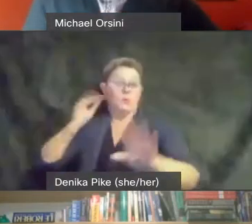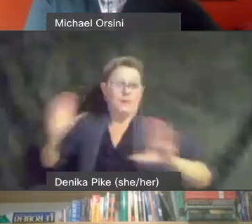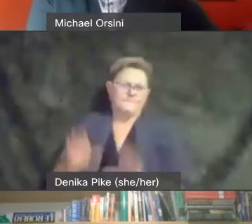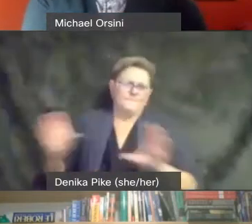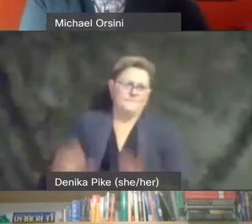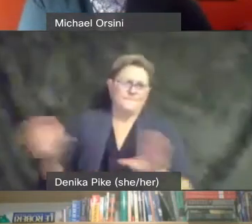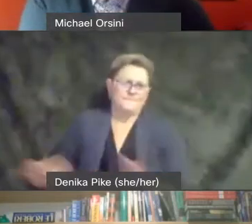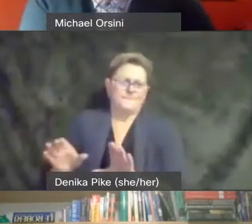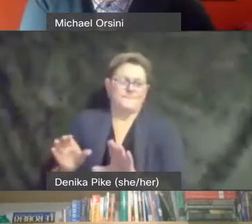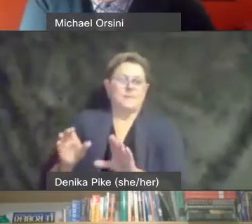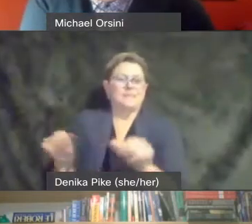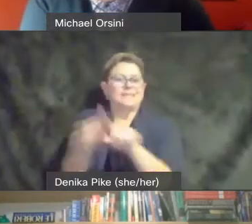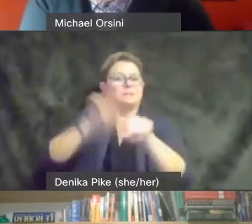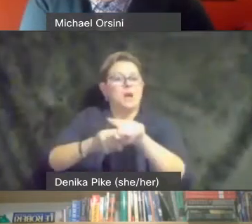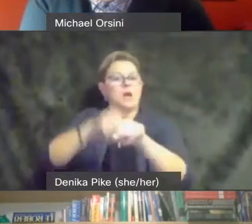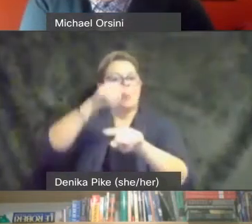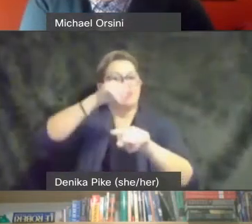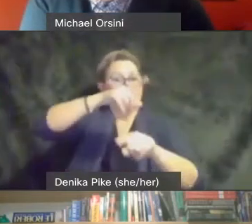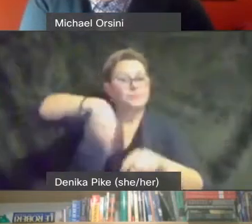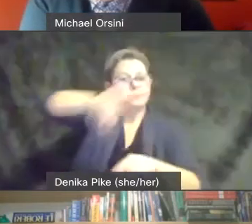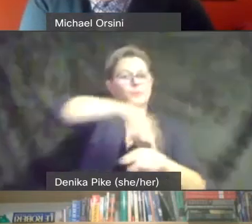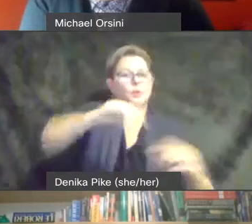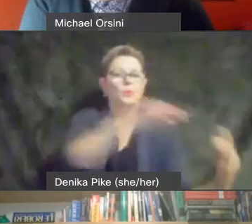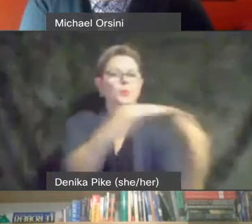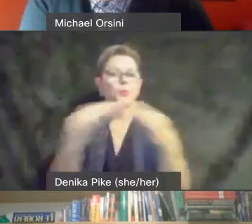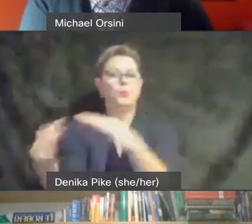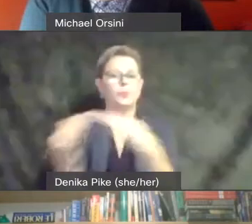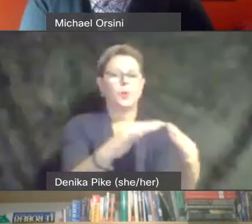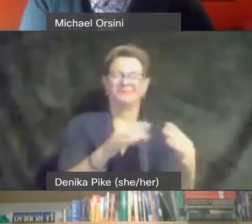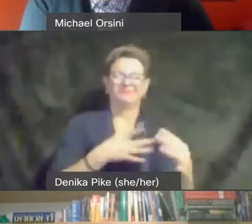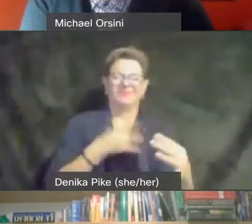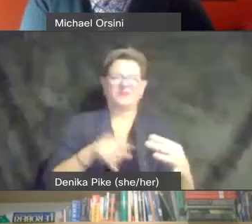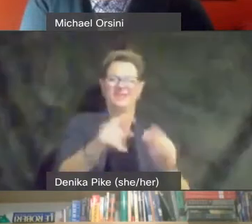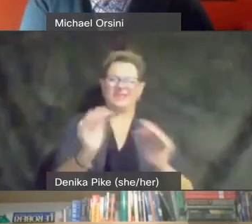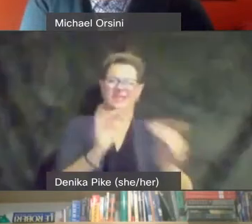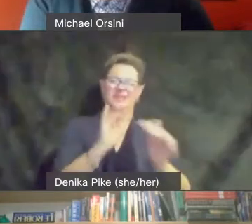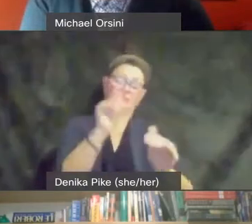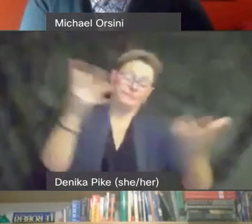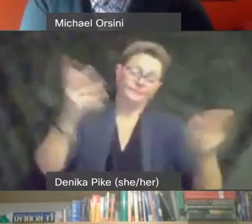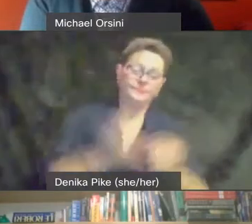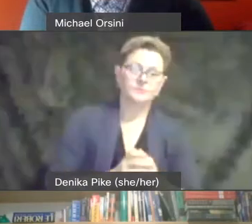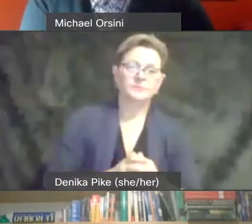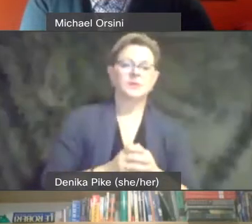When we talk about these things, and we look at these stories and celebrate them as workarounds, whether it's the municipal office.